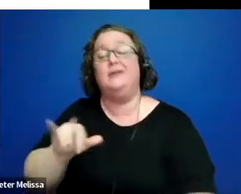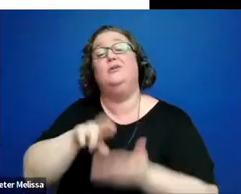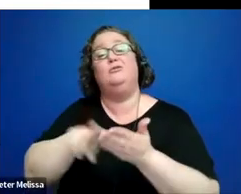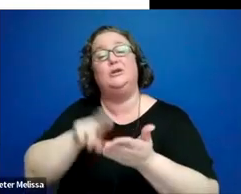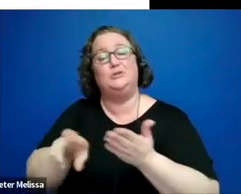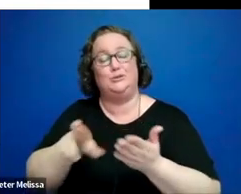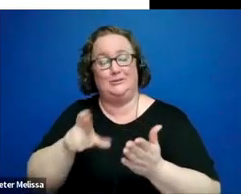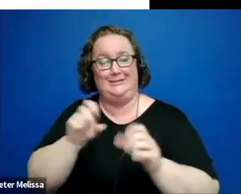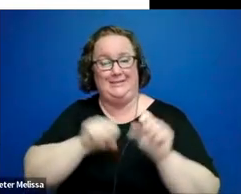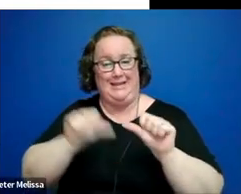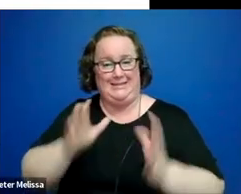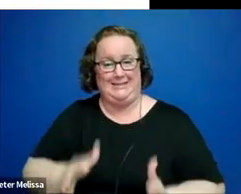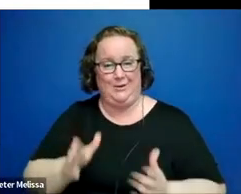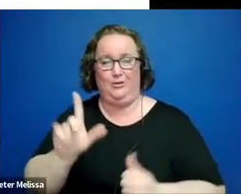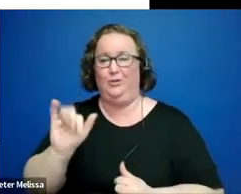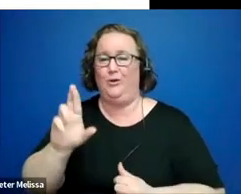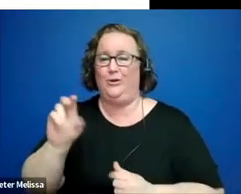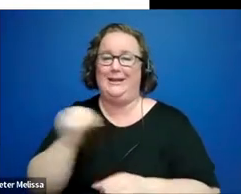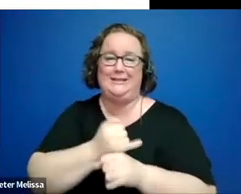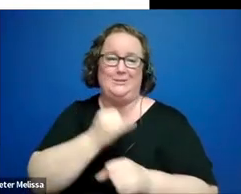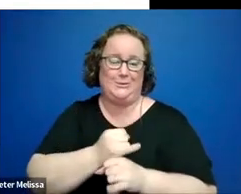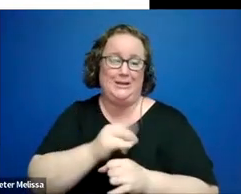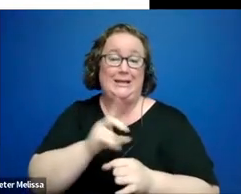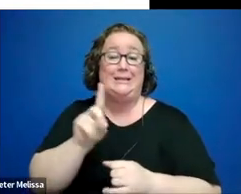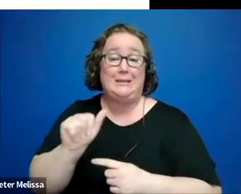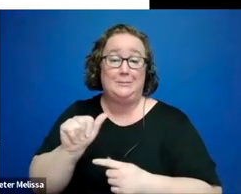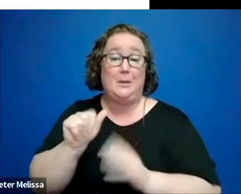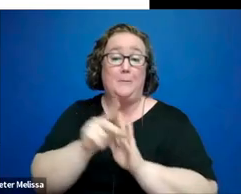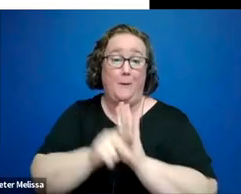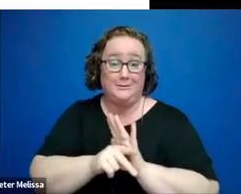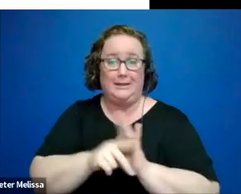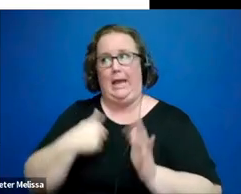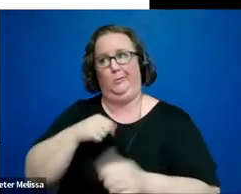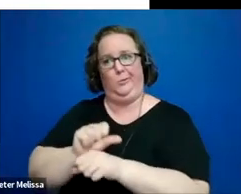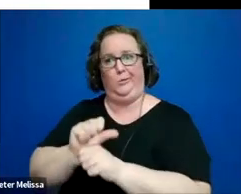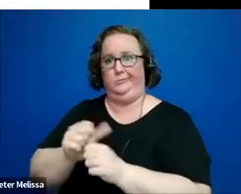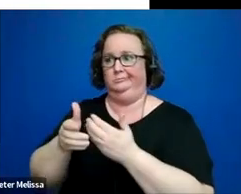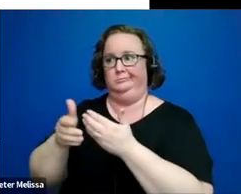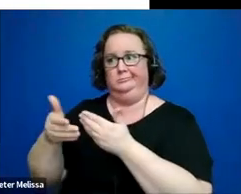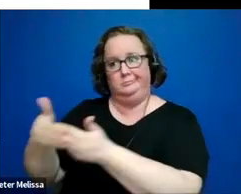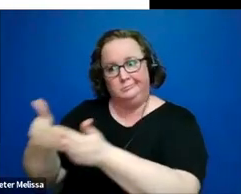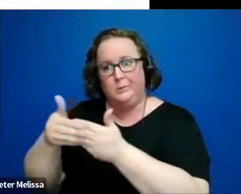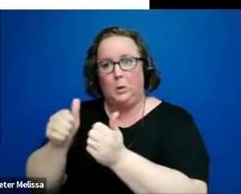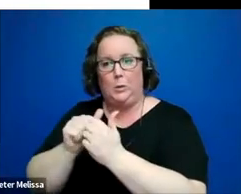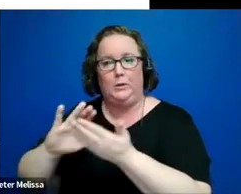the Lurie Institute for Disability Policy. I work closely with the Community Living Equity